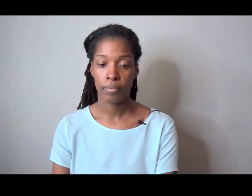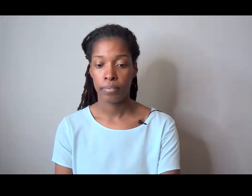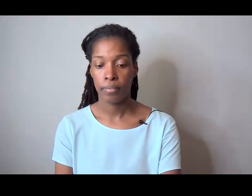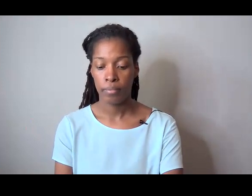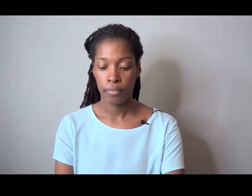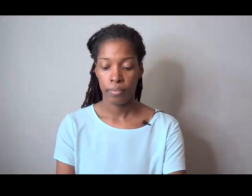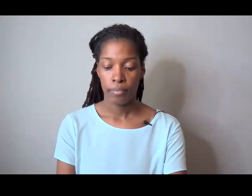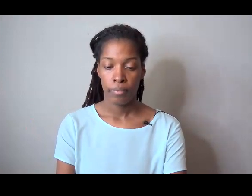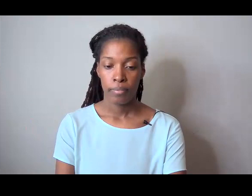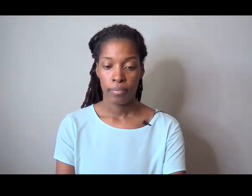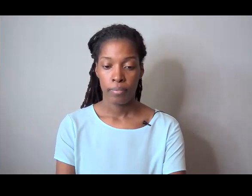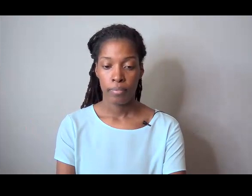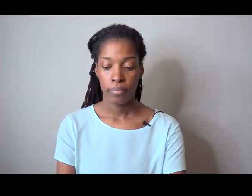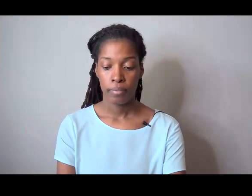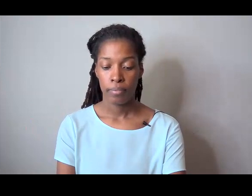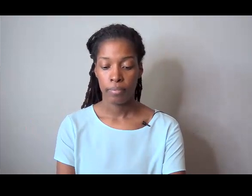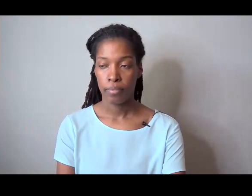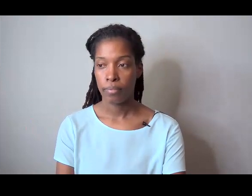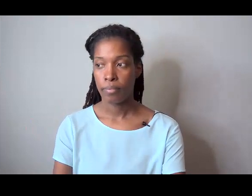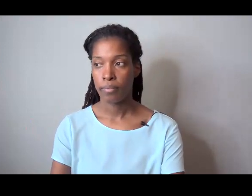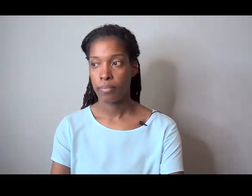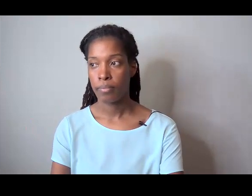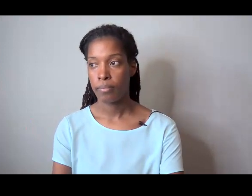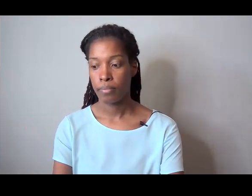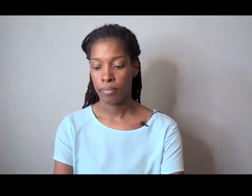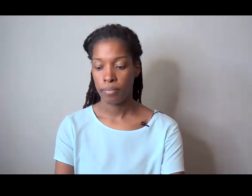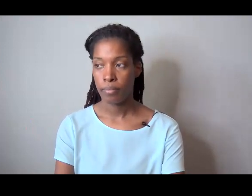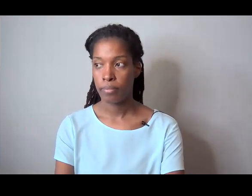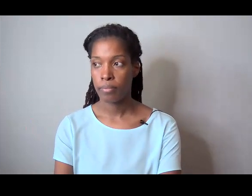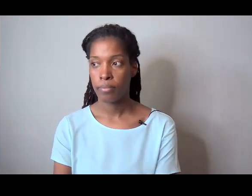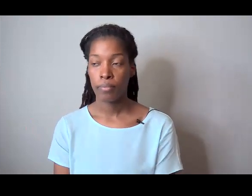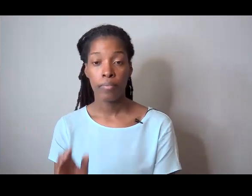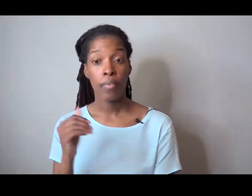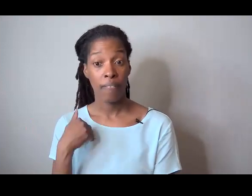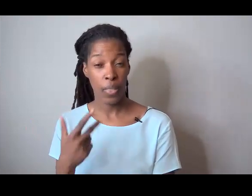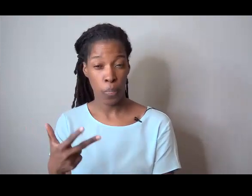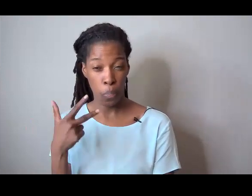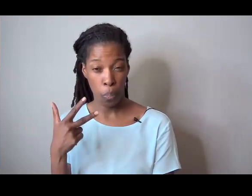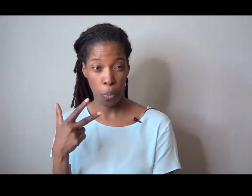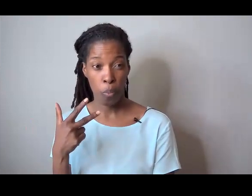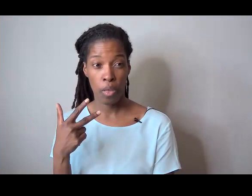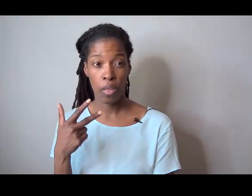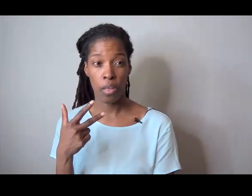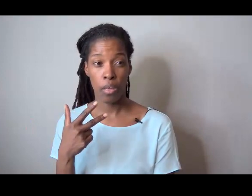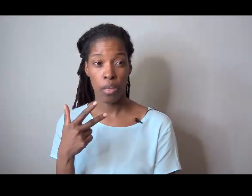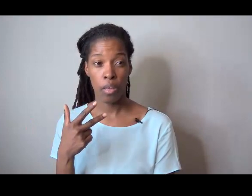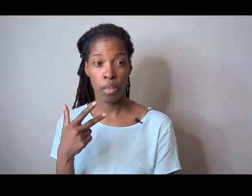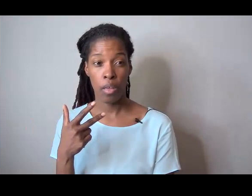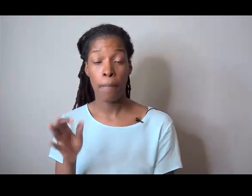So there are three core ongoing reporting activities for SSI.